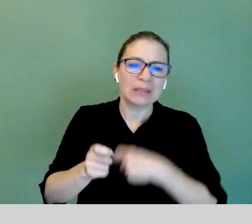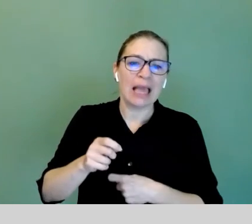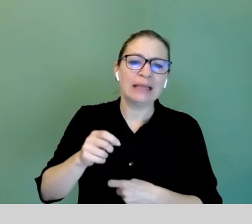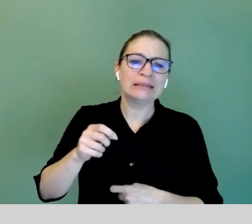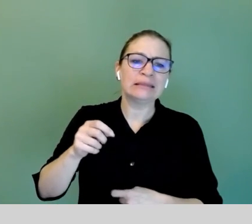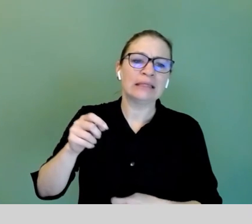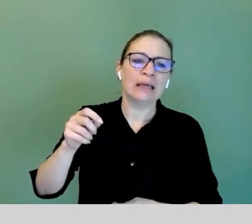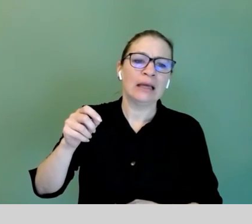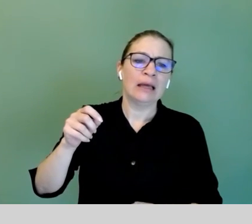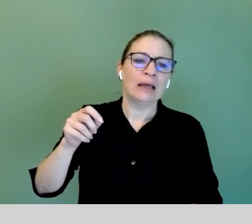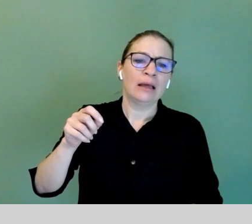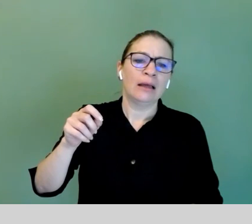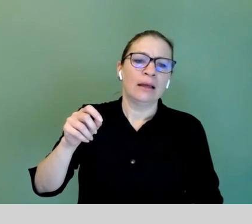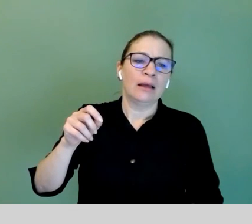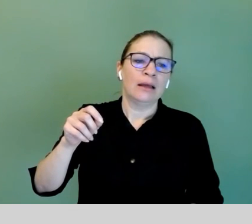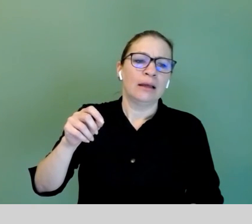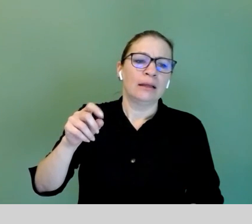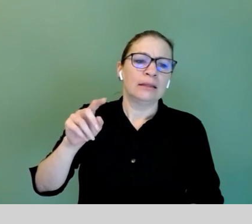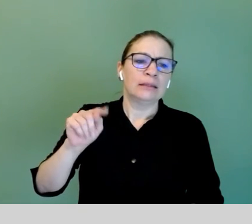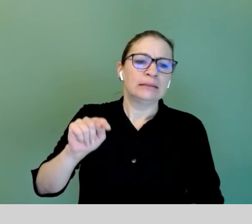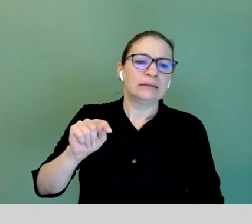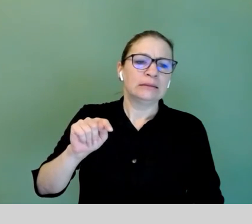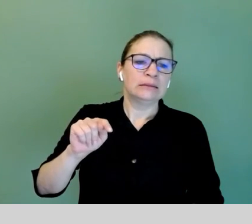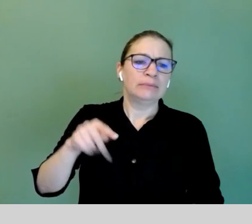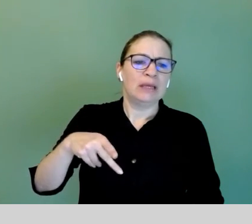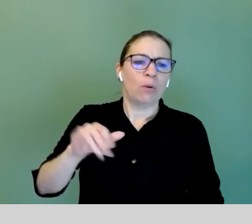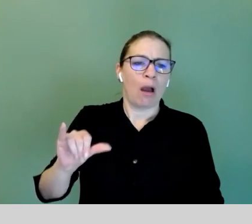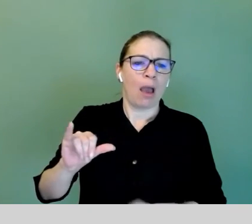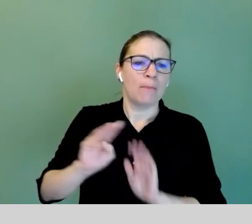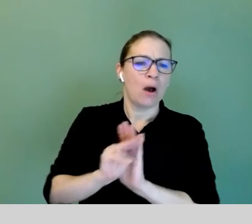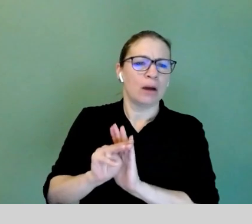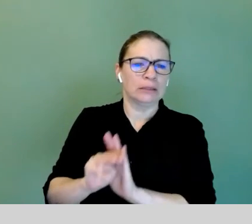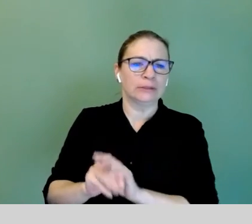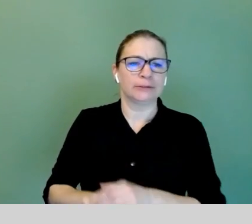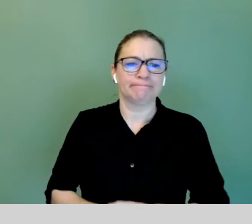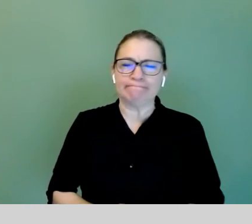and replaces pytz or other modules entirely, and that's great.